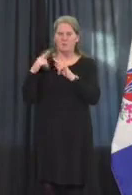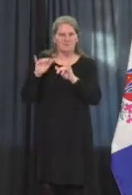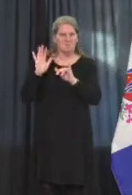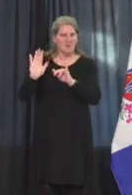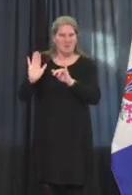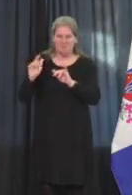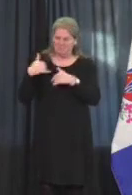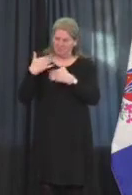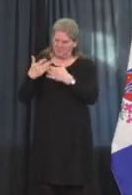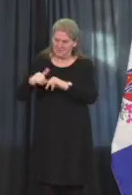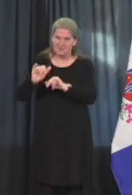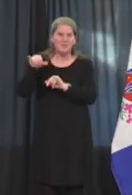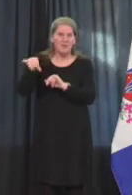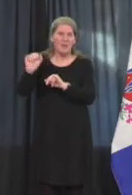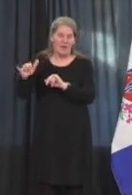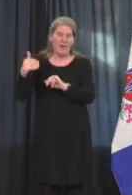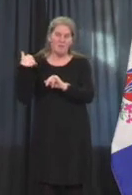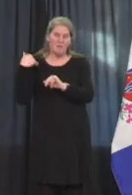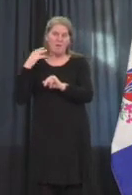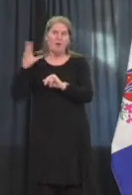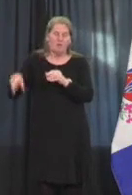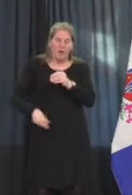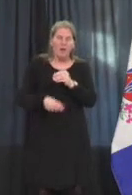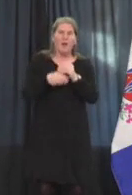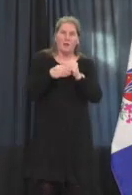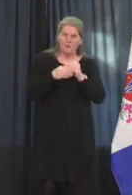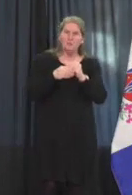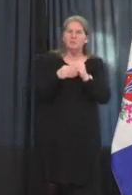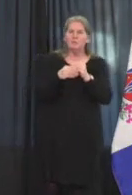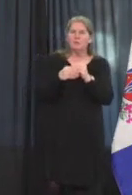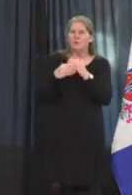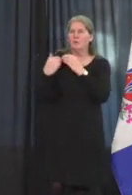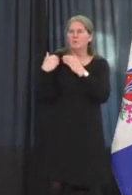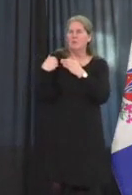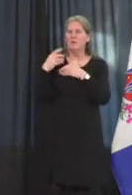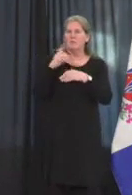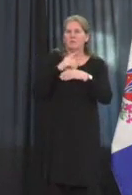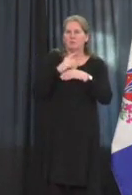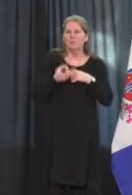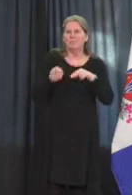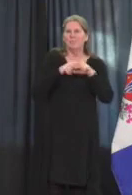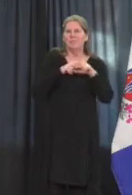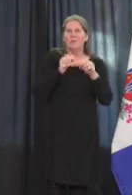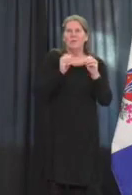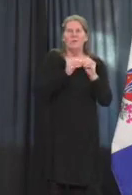BUT NOW THEY WILL ALSO HAVE THE DUTIES, THE INCREASED DUTIES OF THAT OF A PEACE OFFICER IF THEY